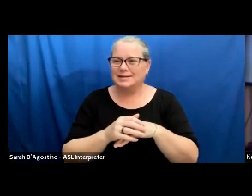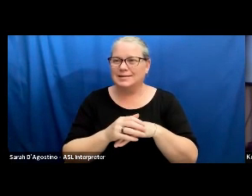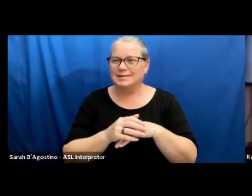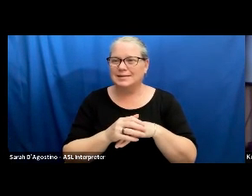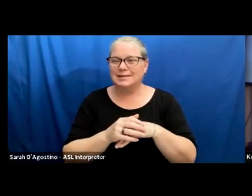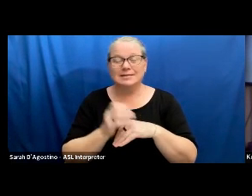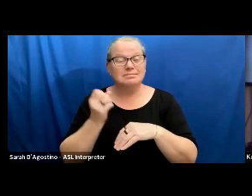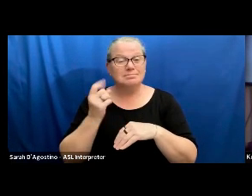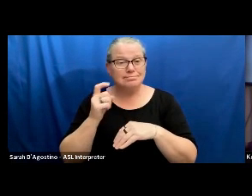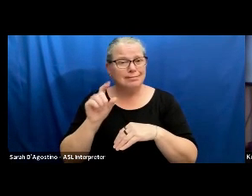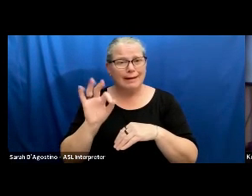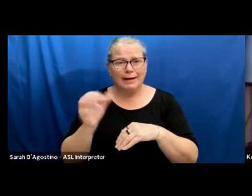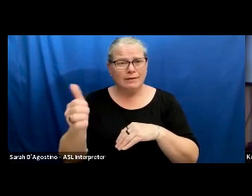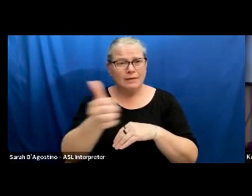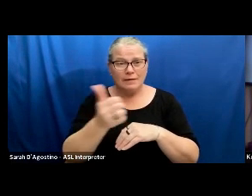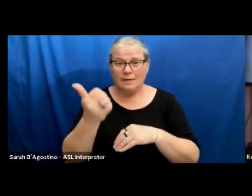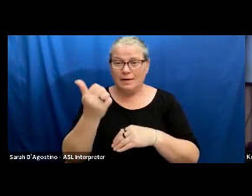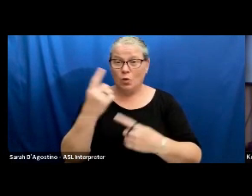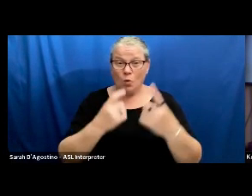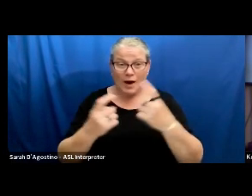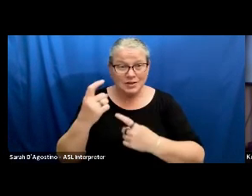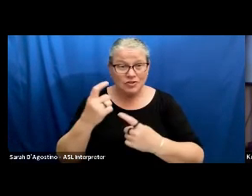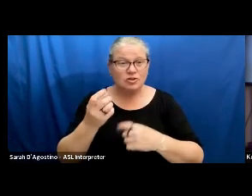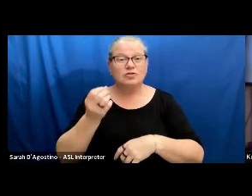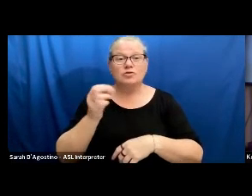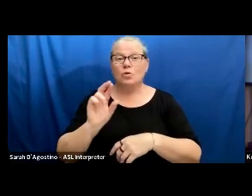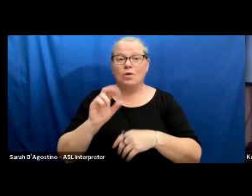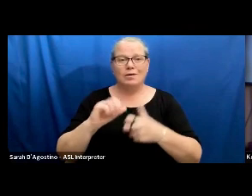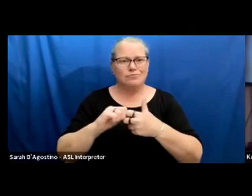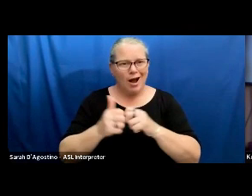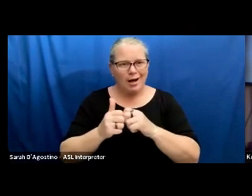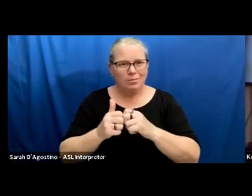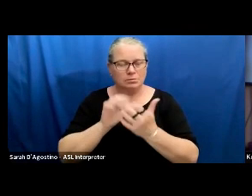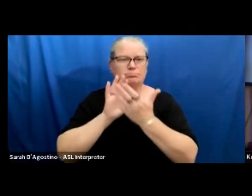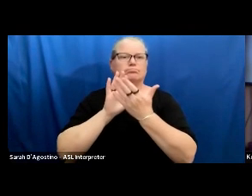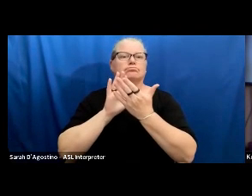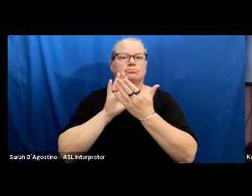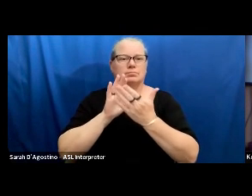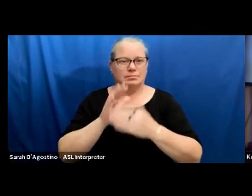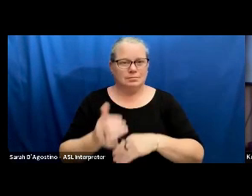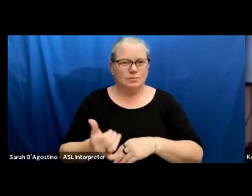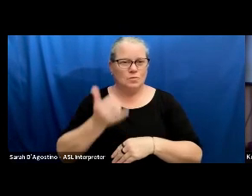any questions or encounter any issues you're welcome to call disability rights connecticut